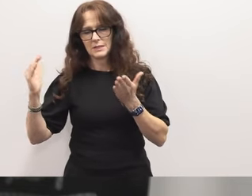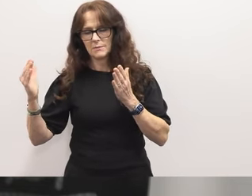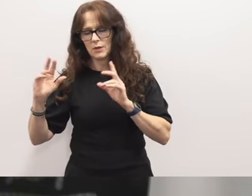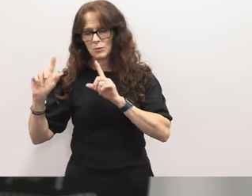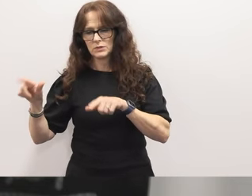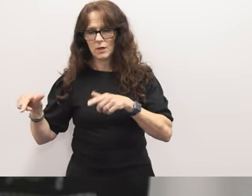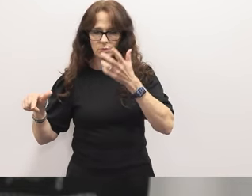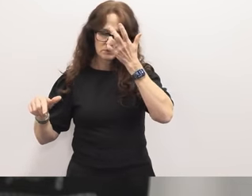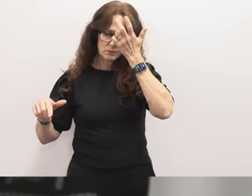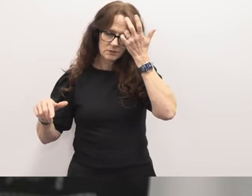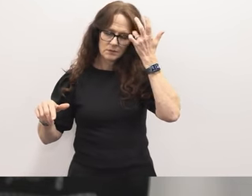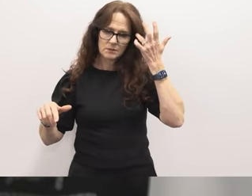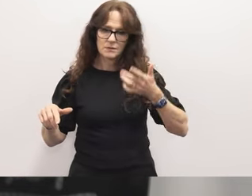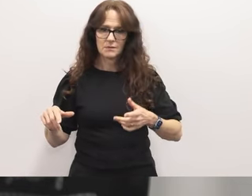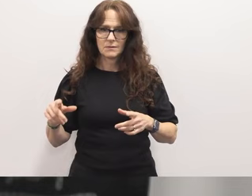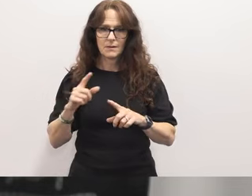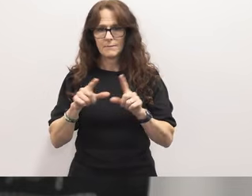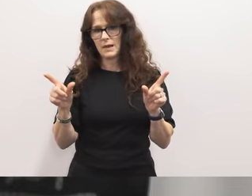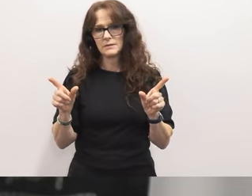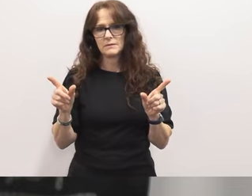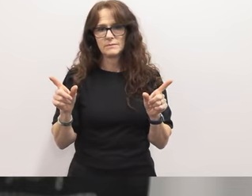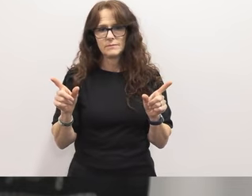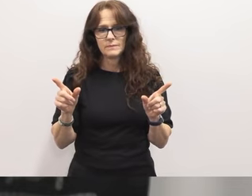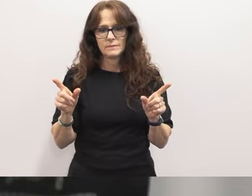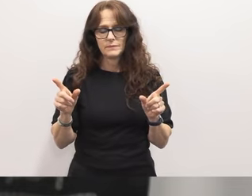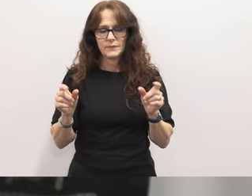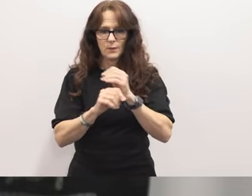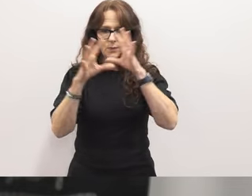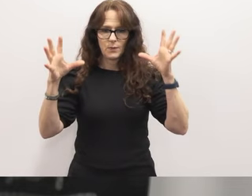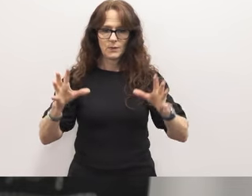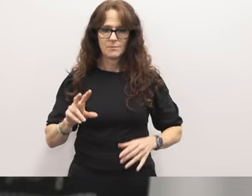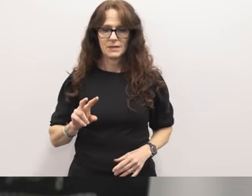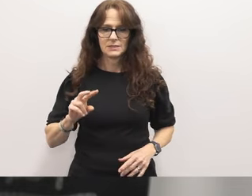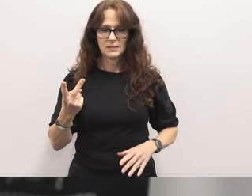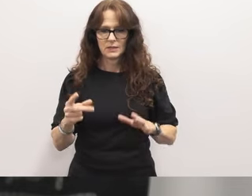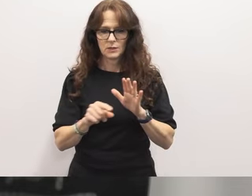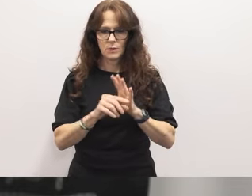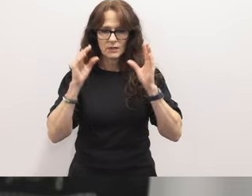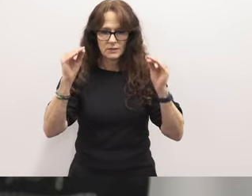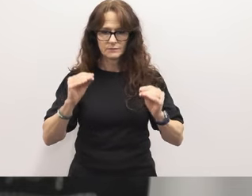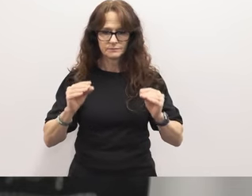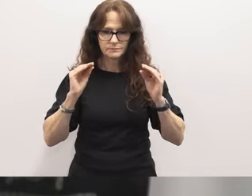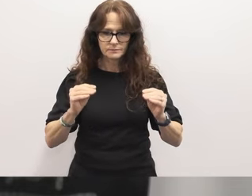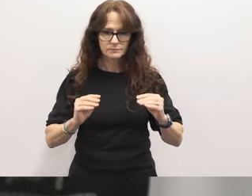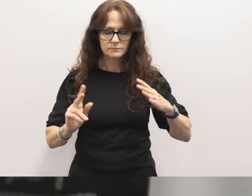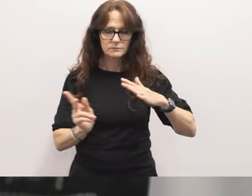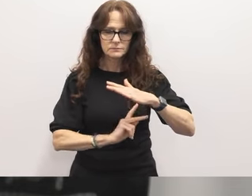But my point of just a picture for you, my second grade teachers were teaching kindergarten,